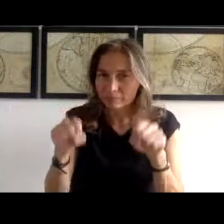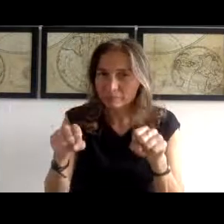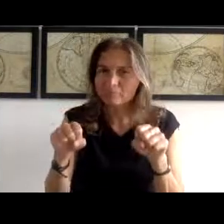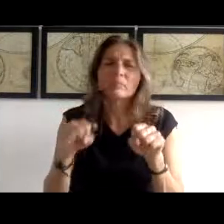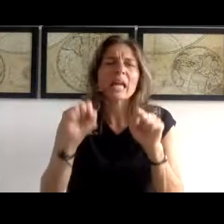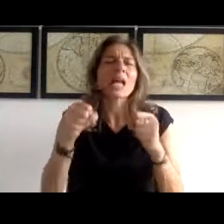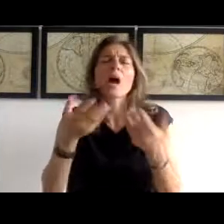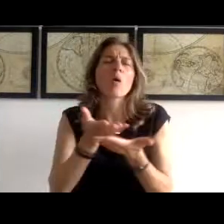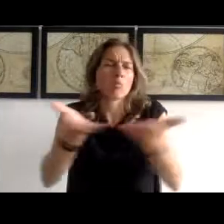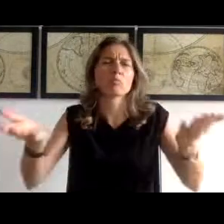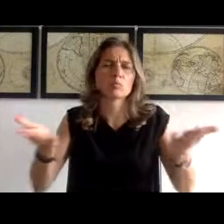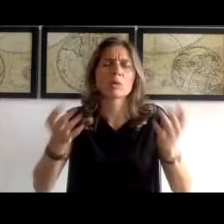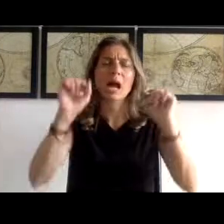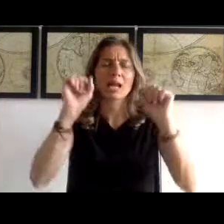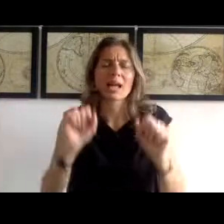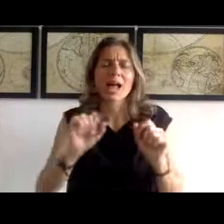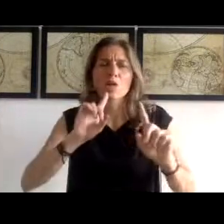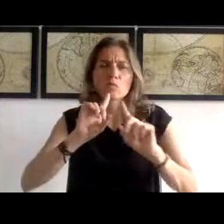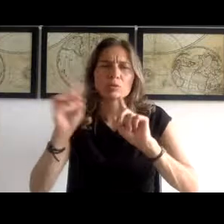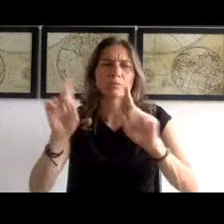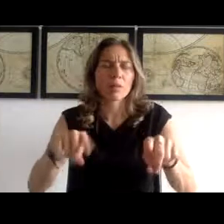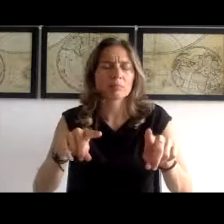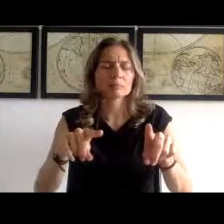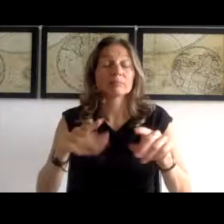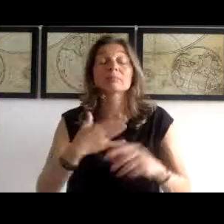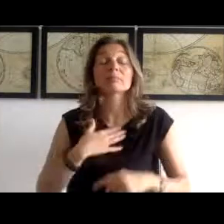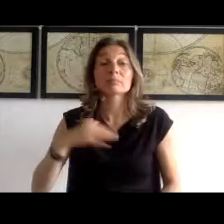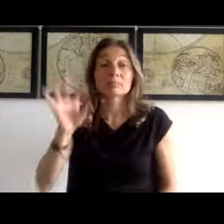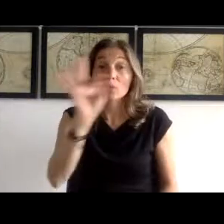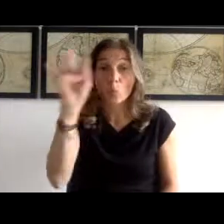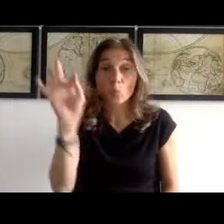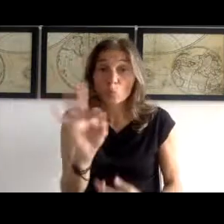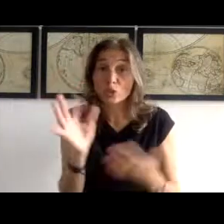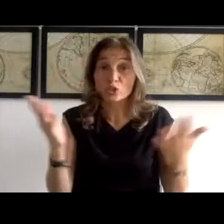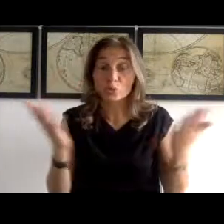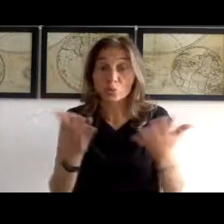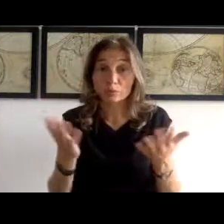There will be more things we'll share with the world,